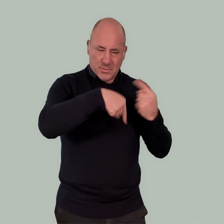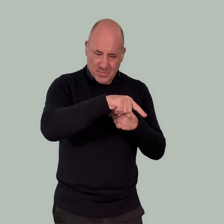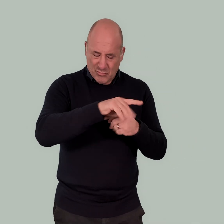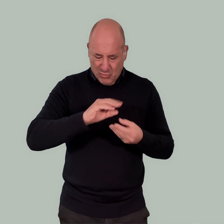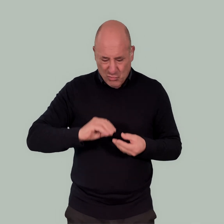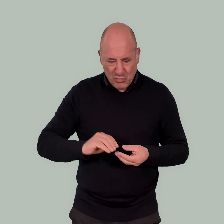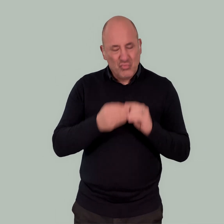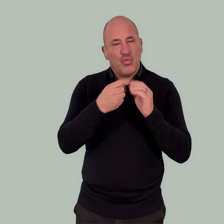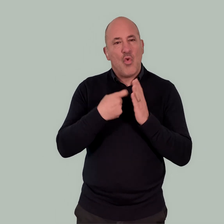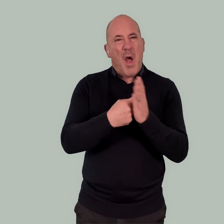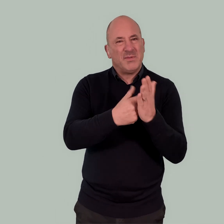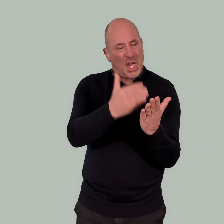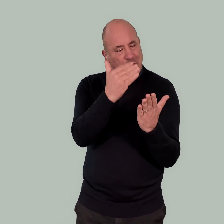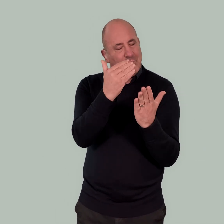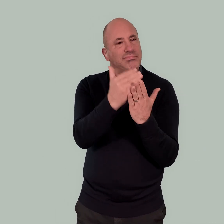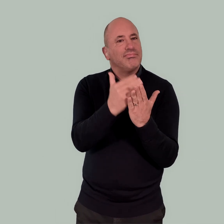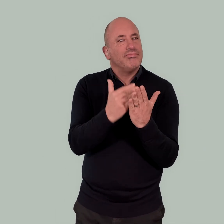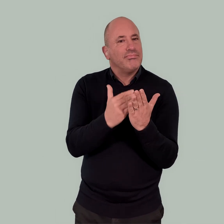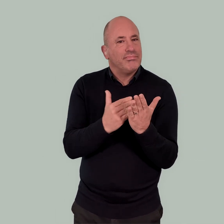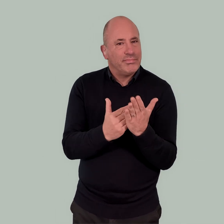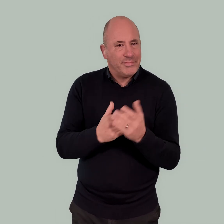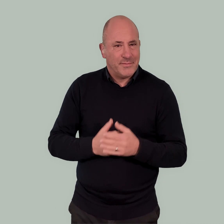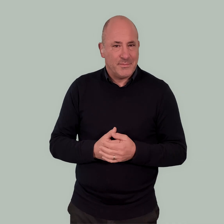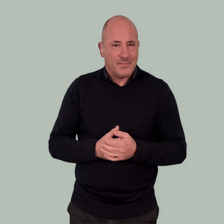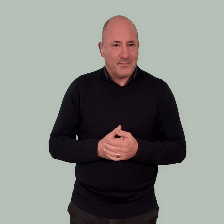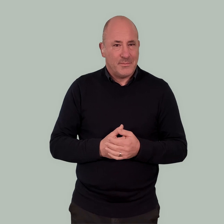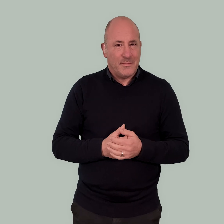to develop its recommendations.